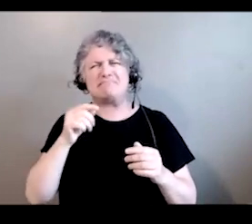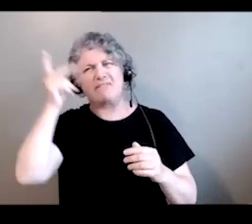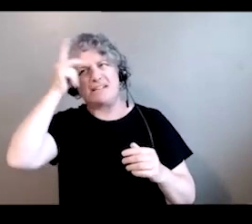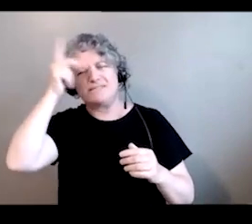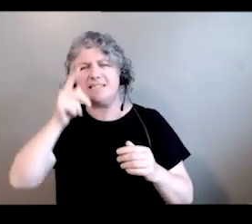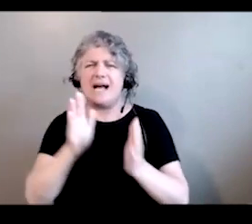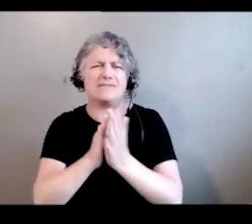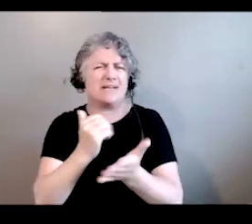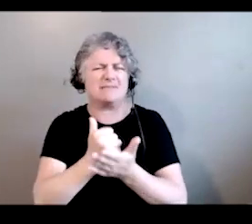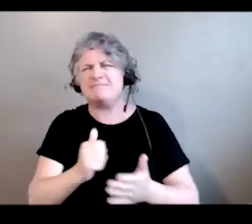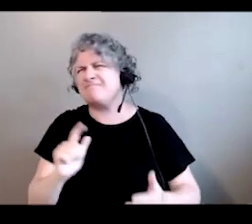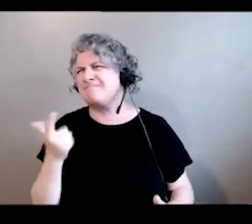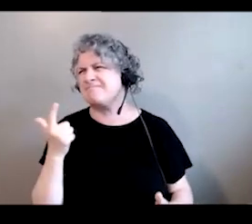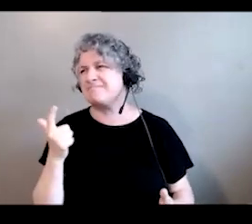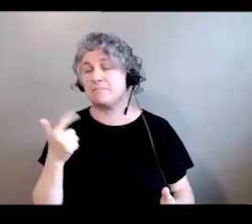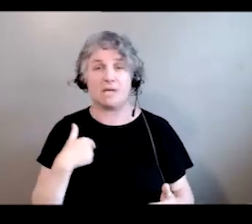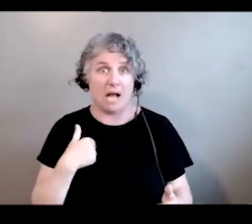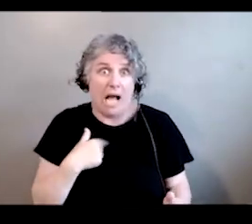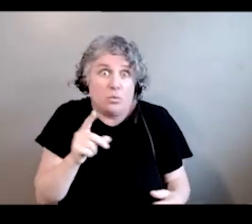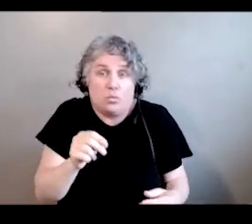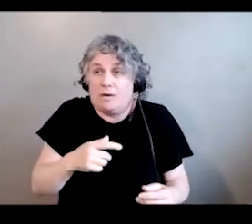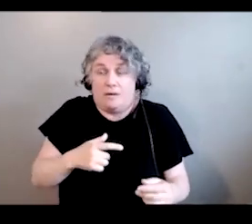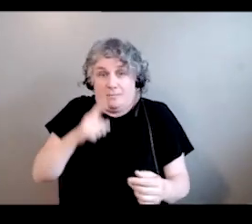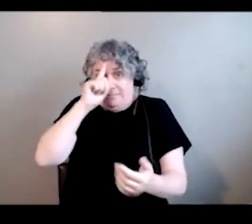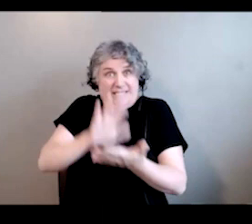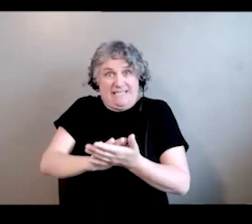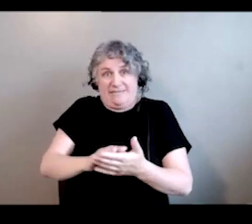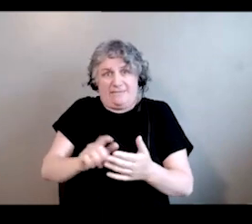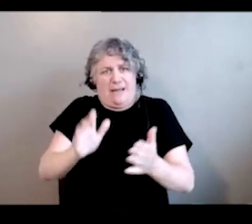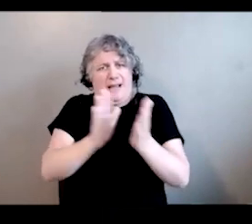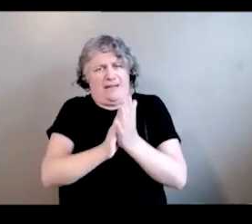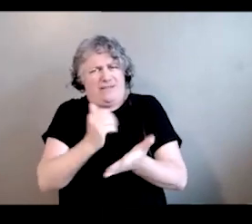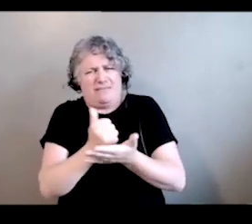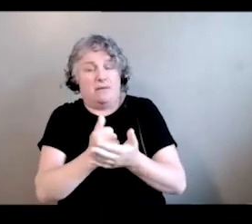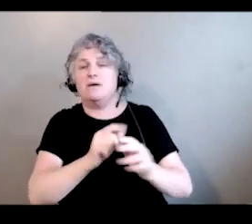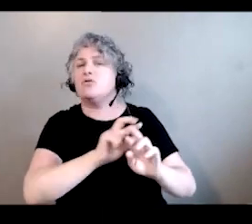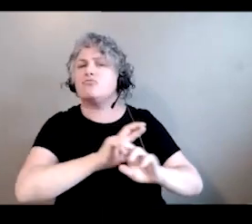But I do reject the premise of the question. I think I think we have to we have to get away from this notion of normalizing asking for help.